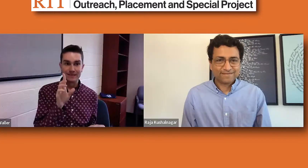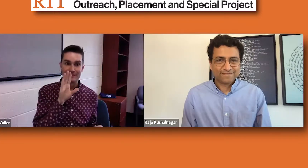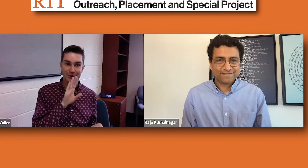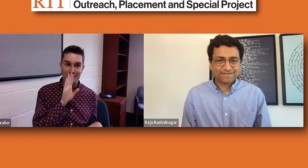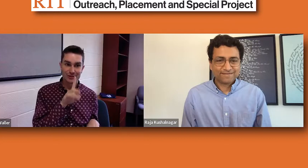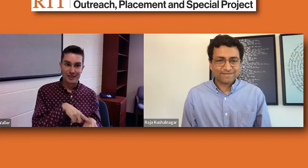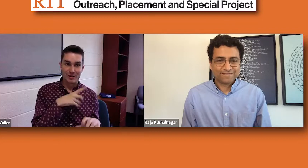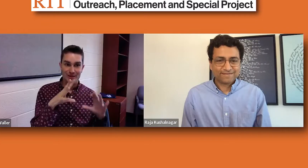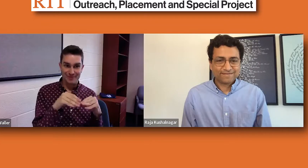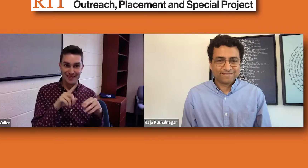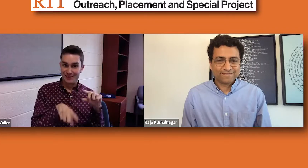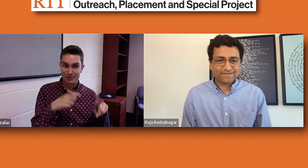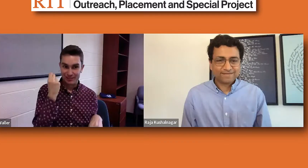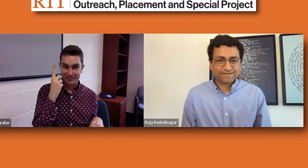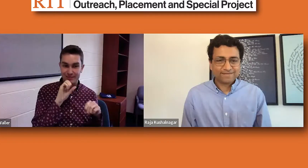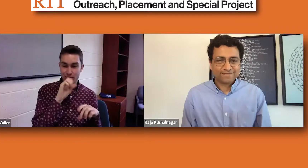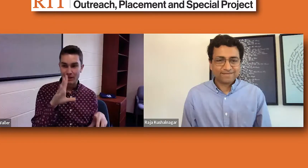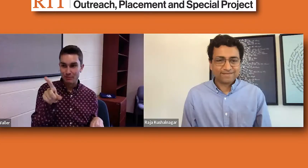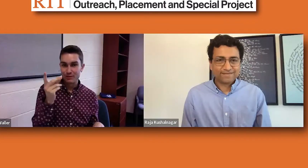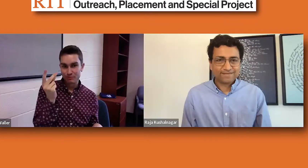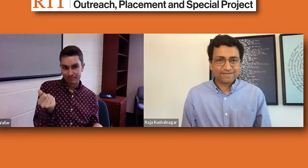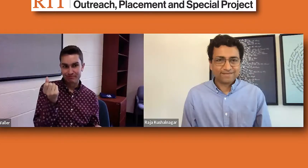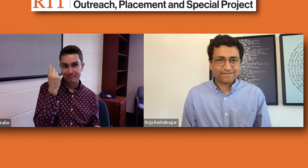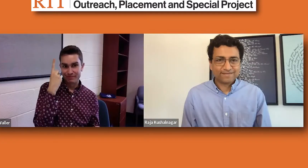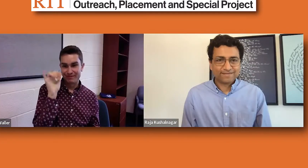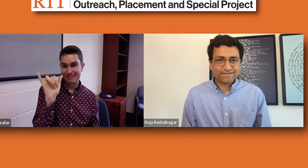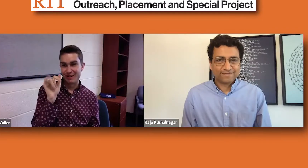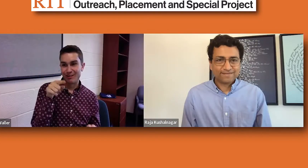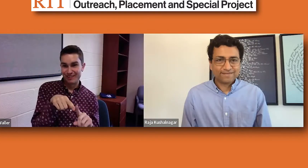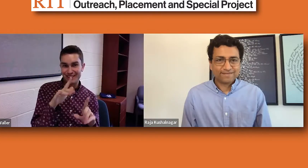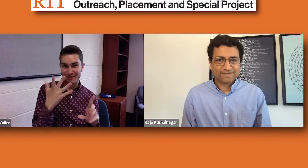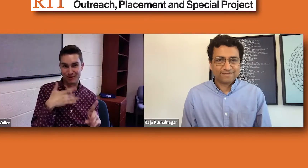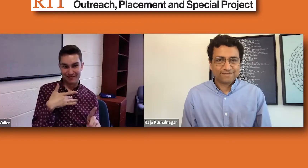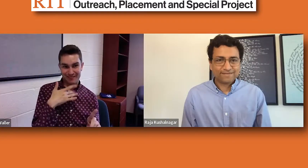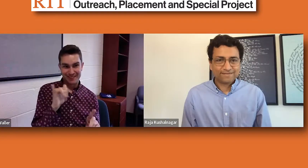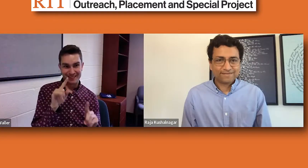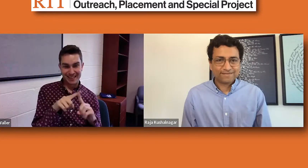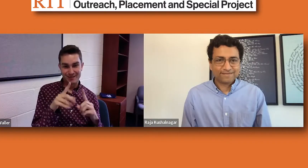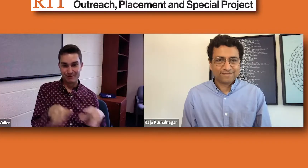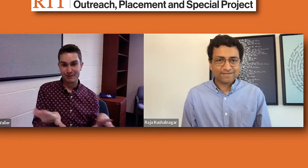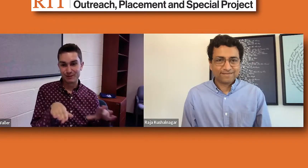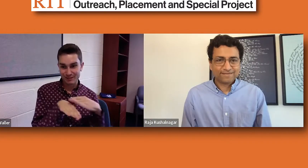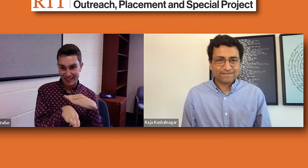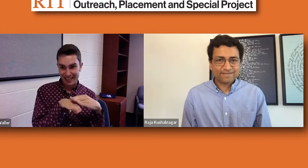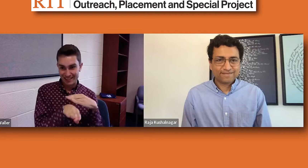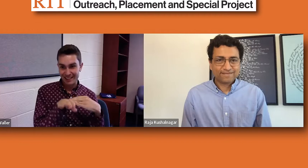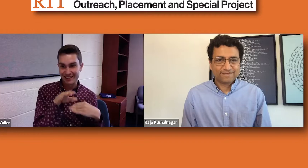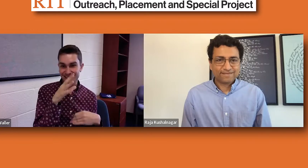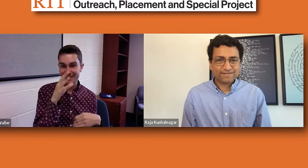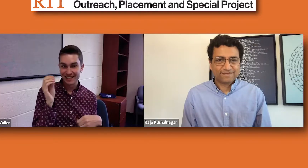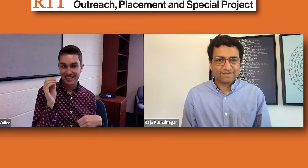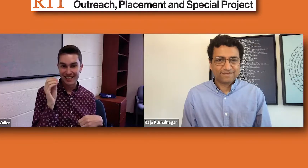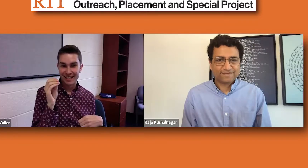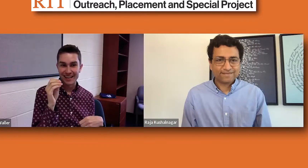And so sometimes leaving the meeting, it was really frustrating because they weren't able to understand everything. And it's like, yeah, that's exactly how Deaf people feel